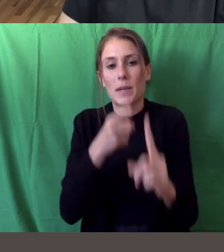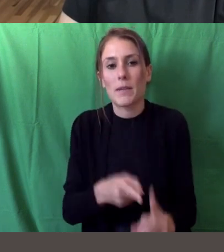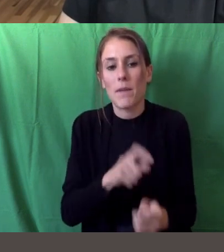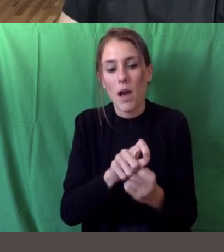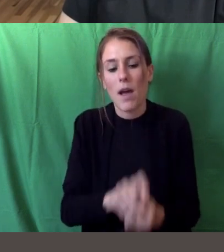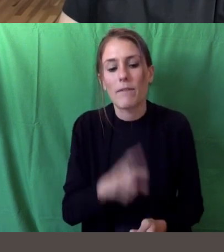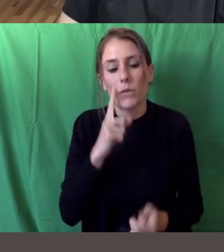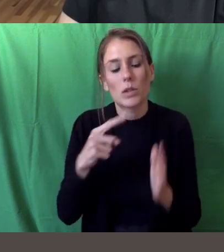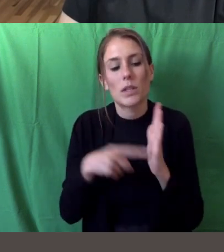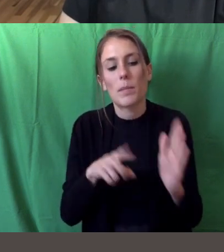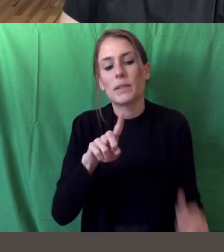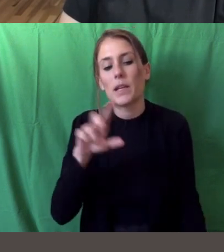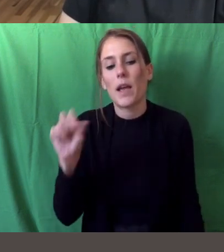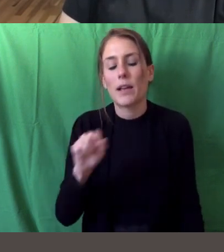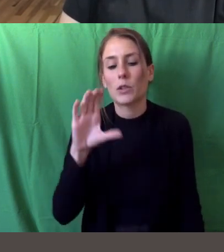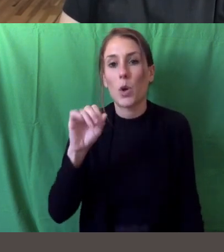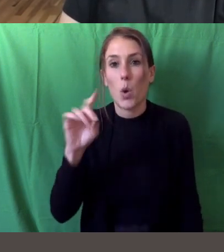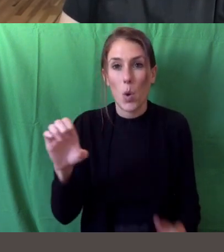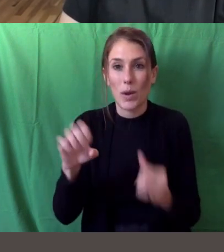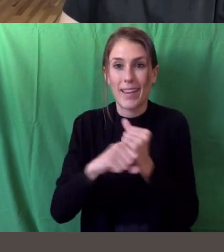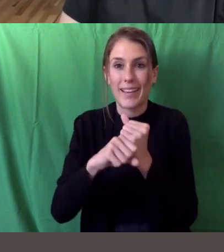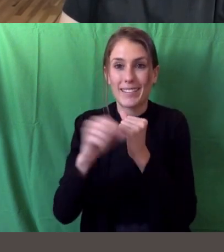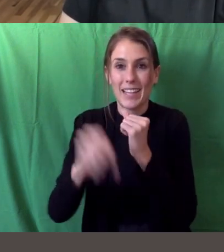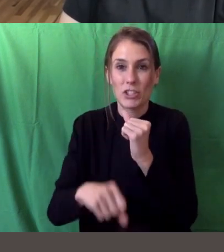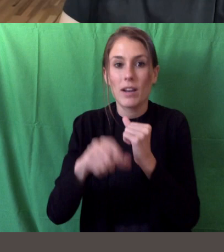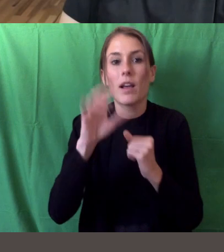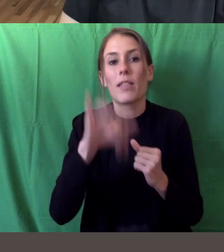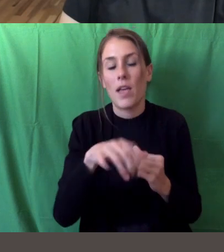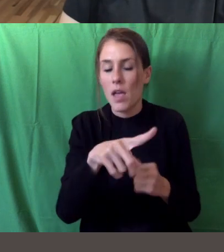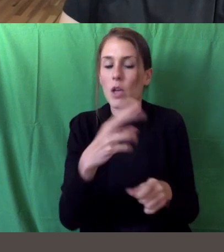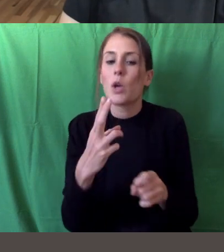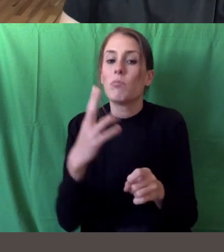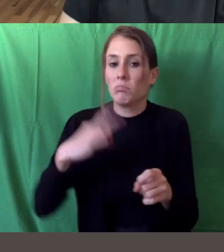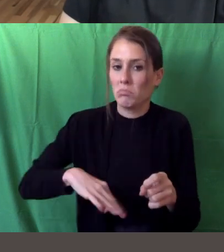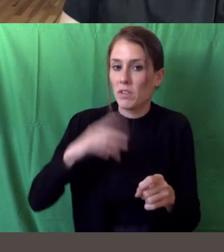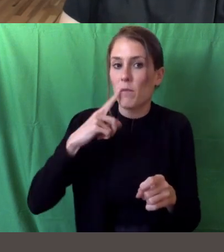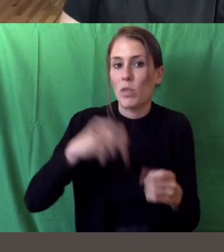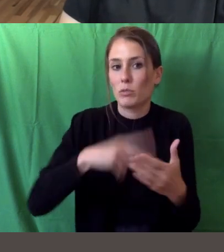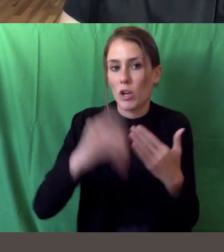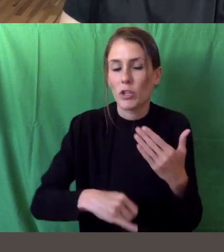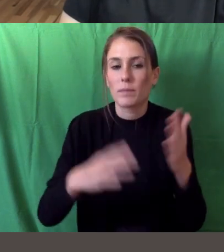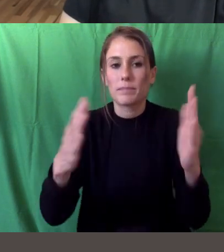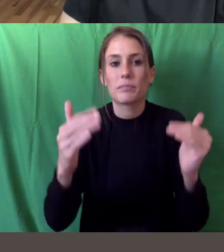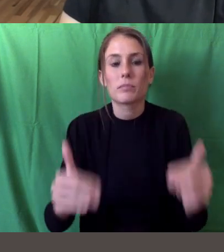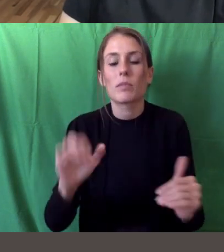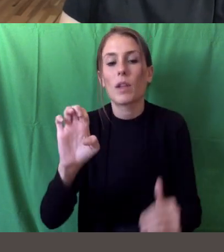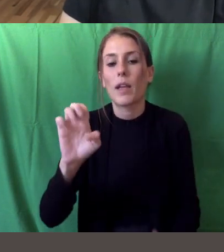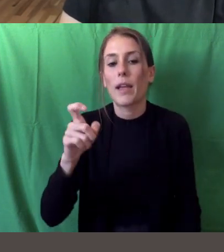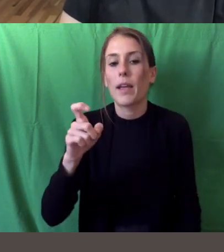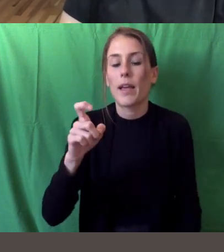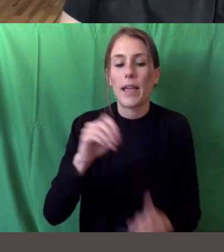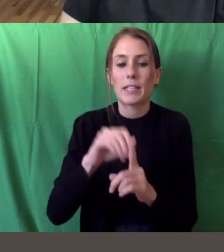like our VS Code extensions, which are useful for this project. We also have things like exposed ports.